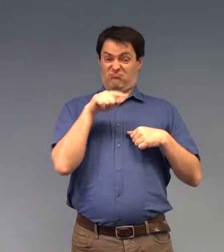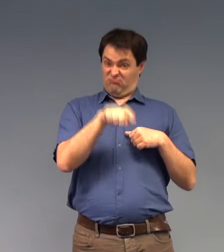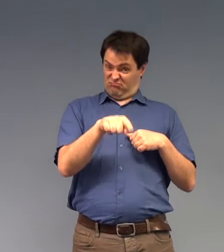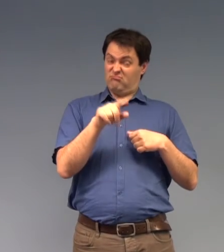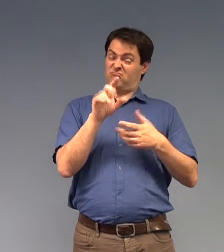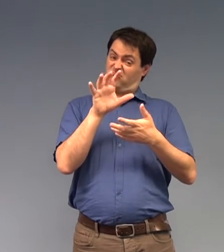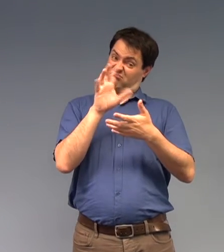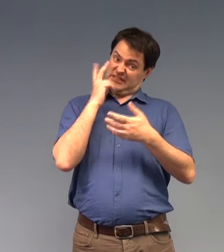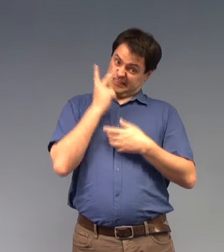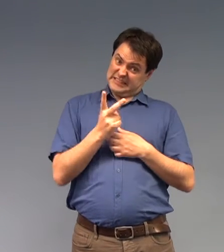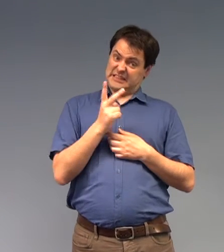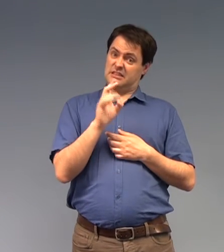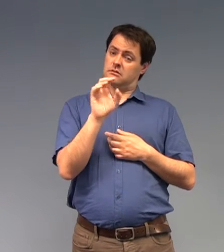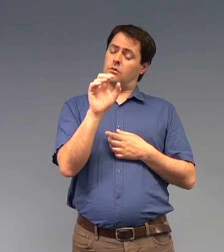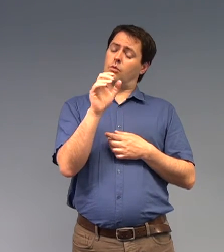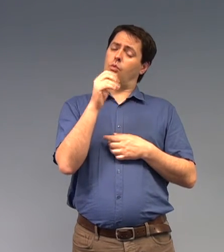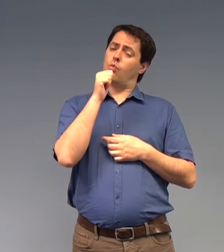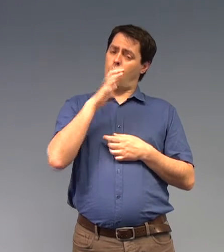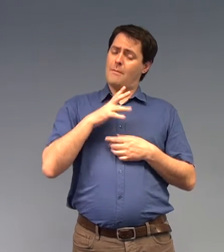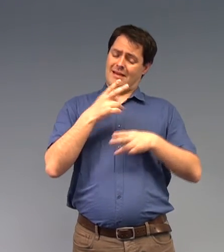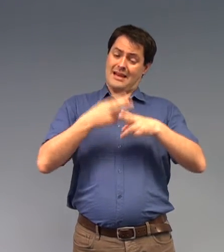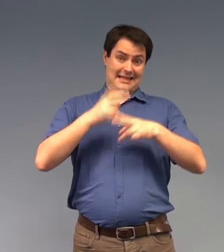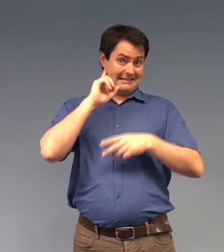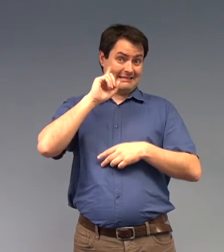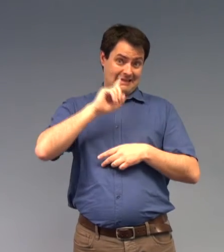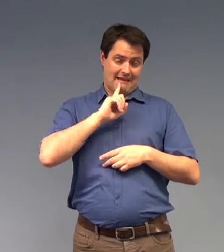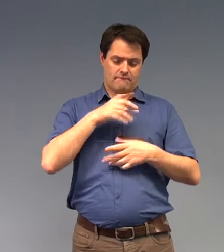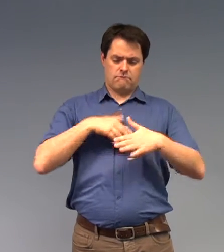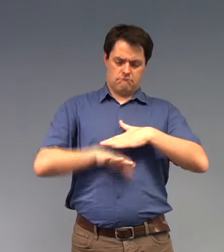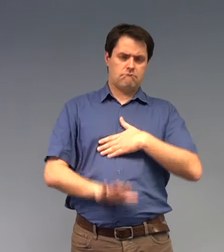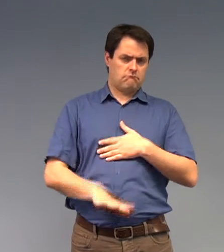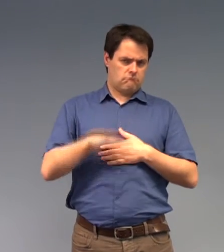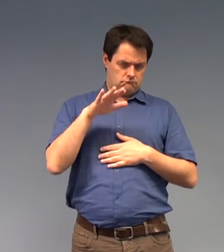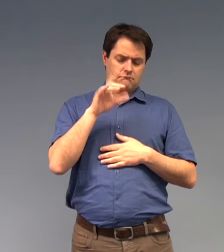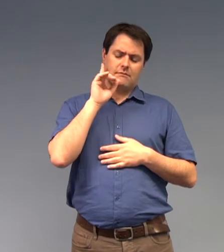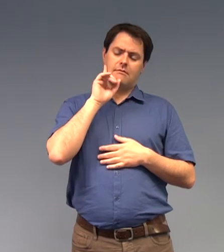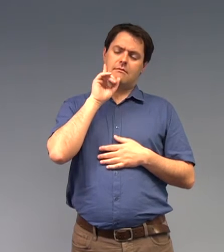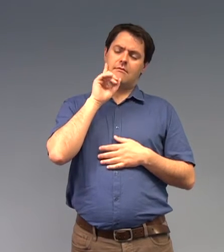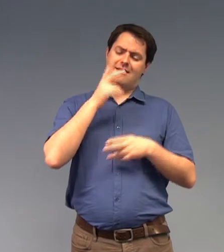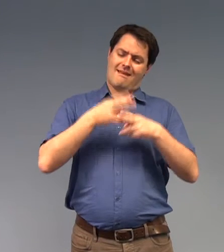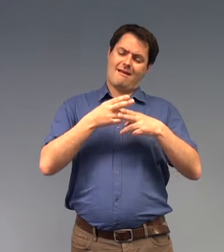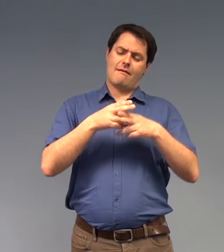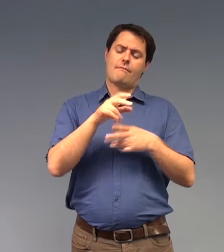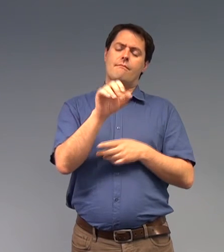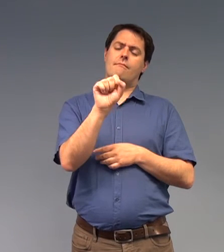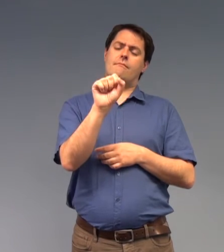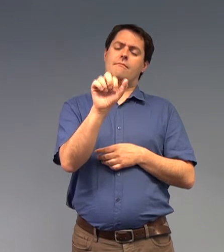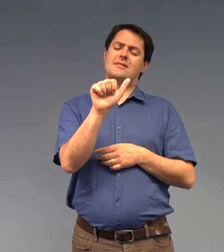And we can see from this quote, a woman, Sarah,